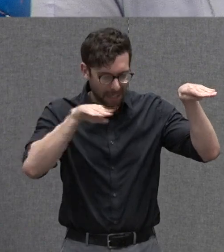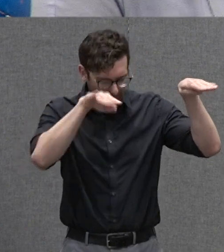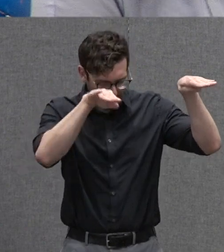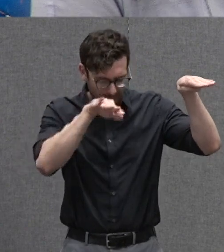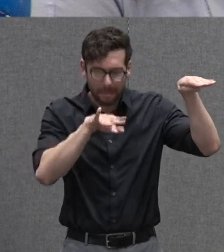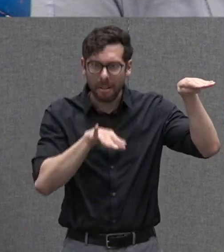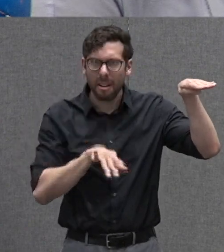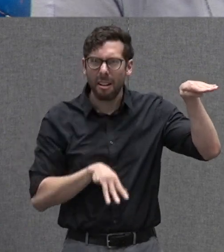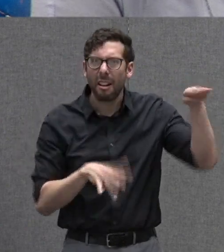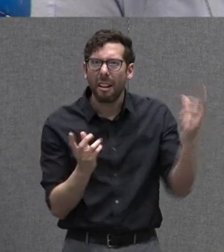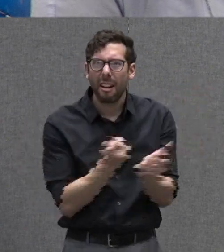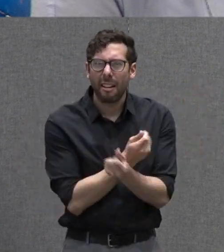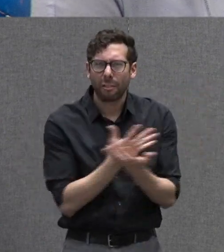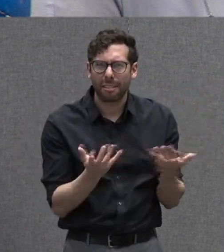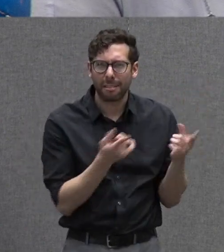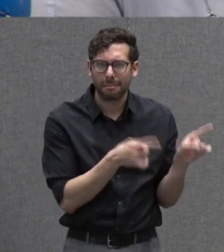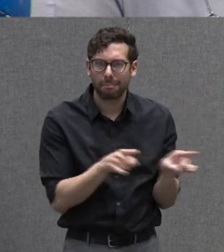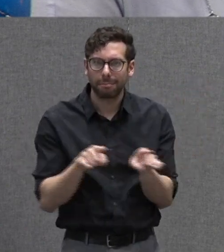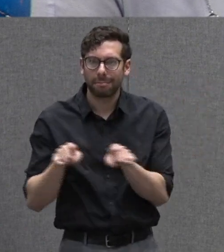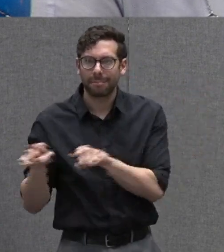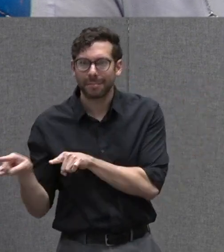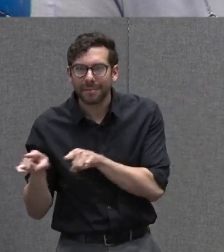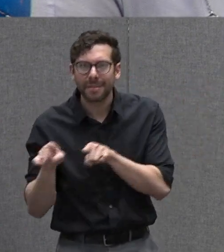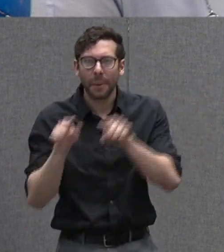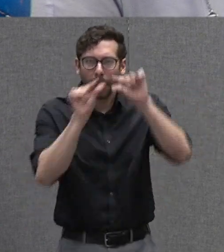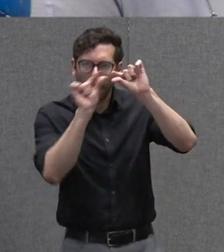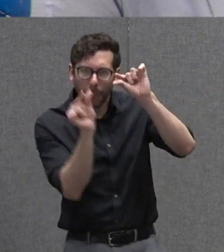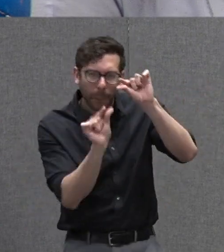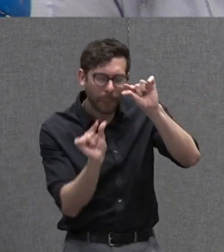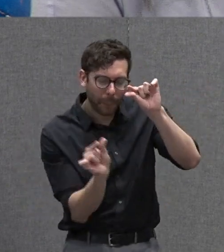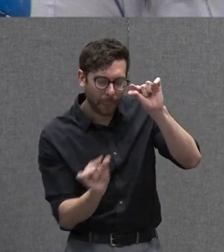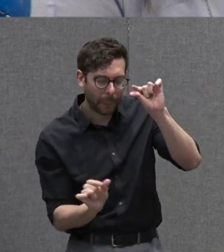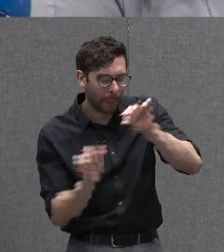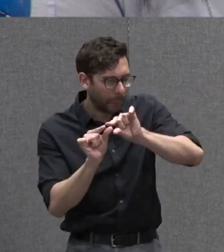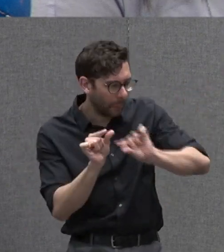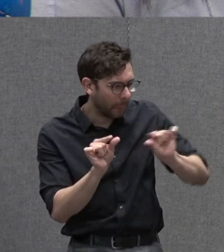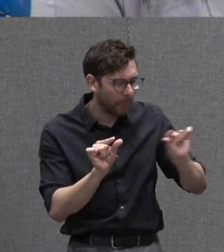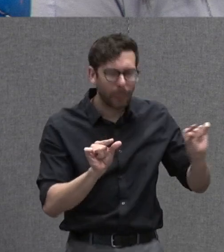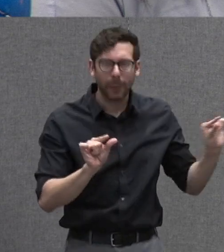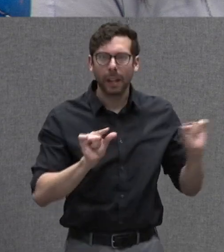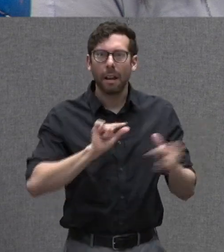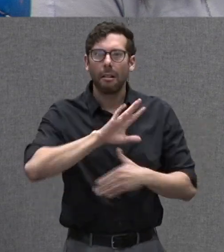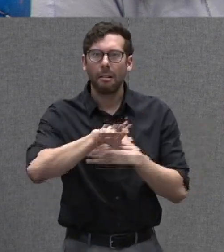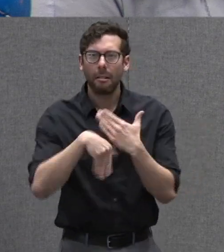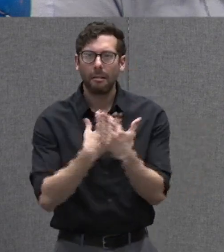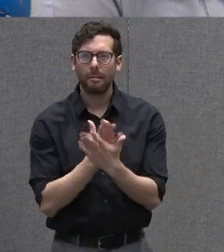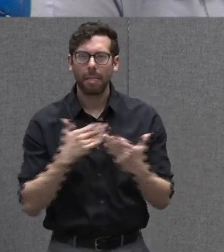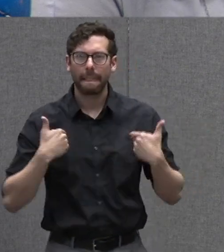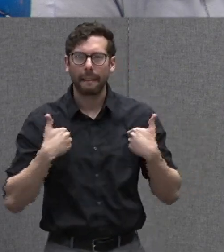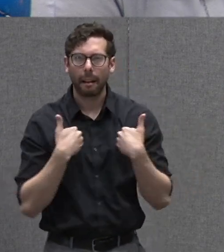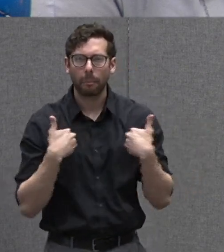and creatures that are under the earth, looking at those seeds, and you can start to see the seeds